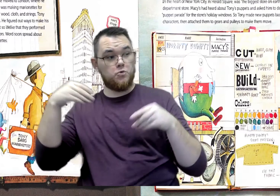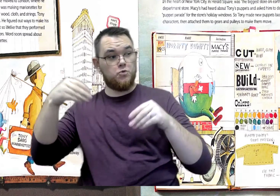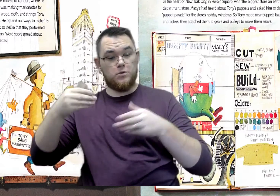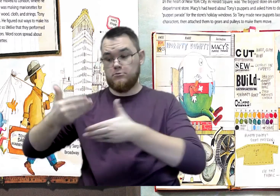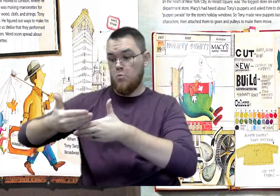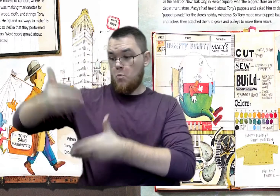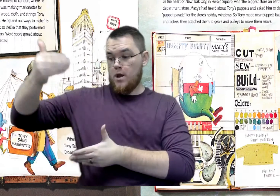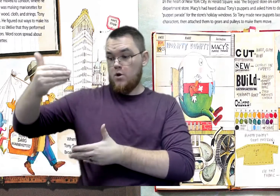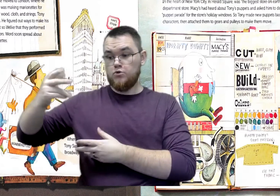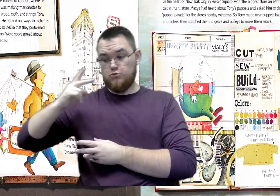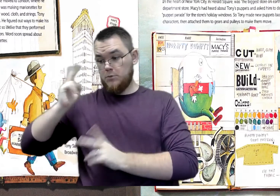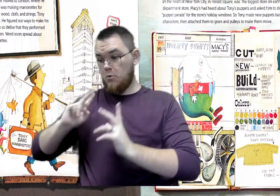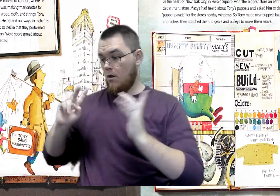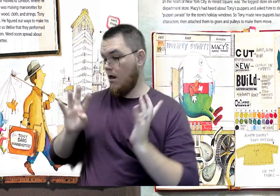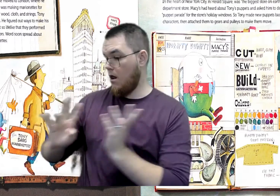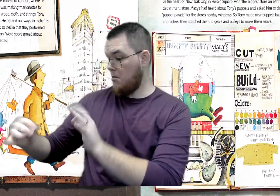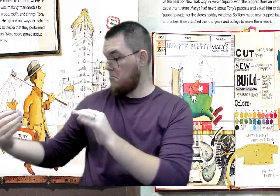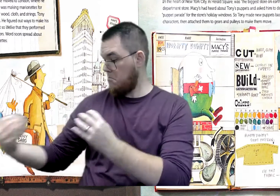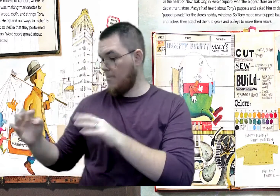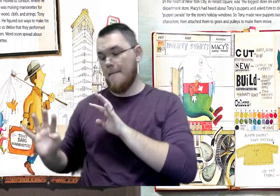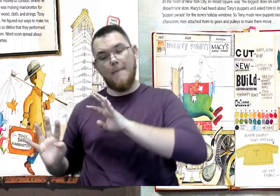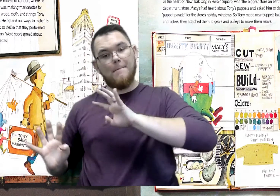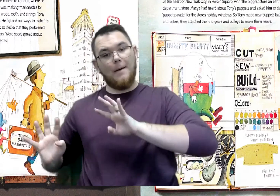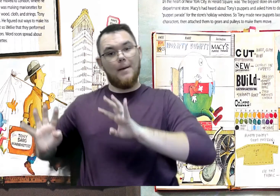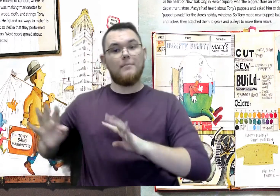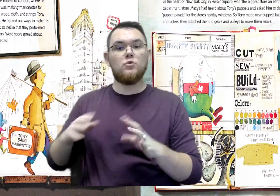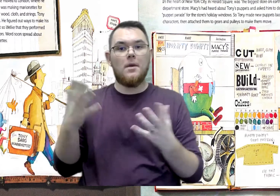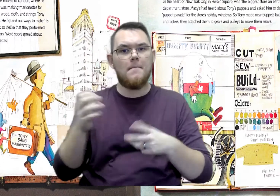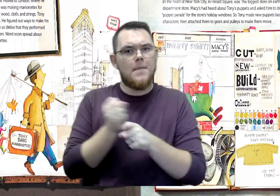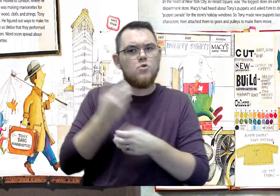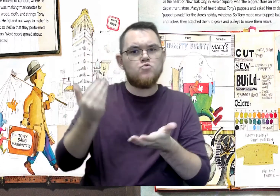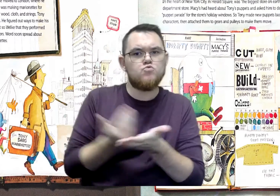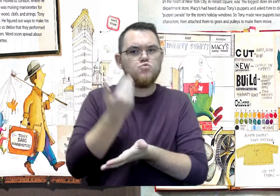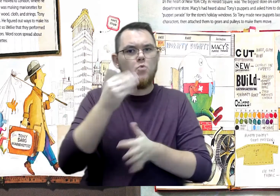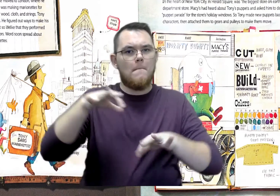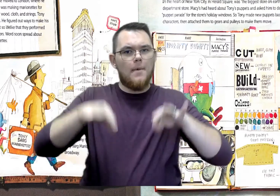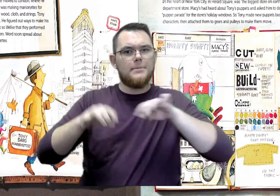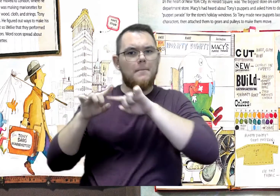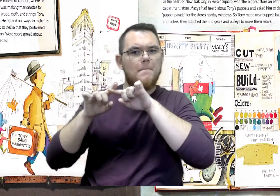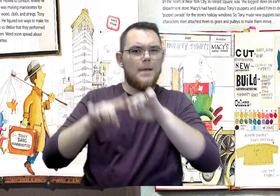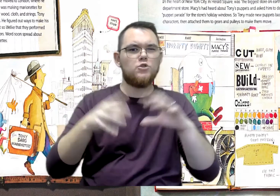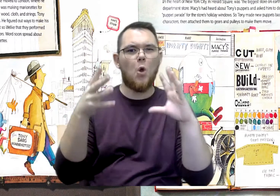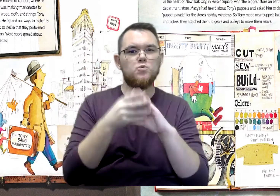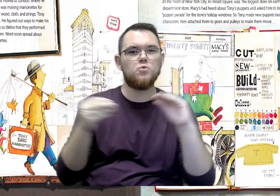So Tony made new puppets based on storybook characters, then attached them to gears and